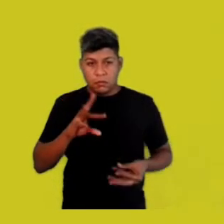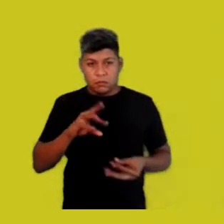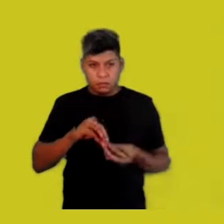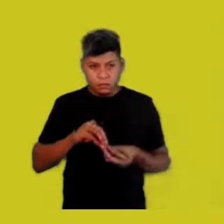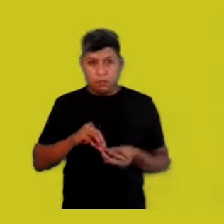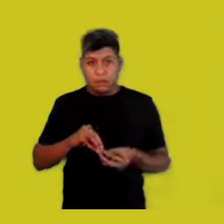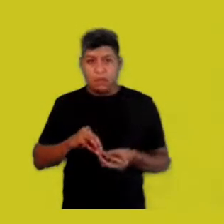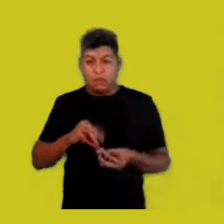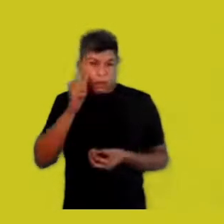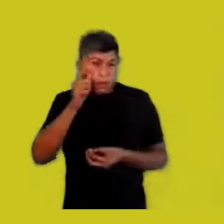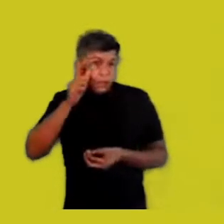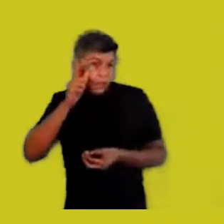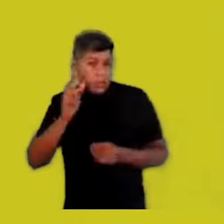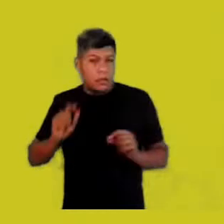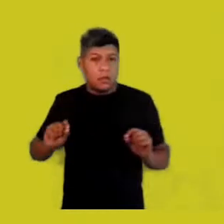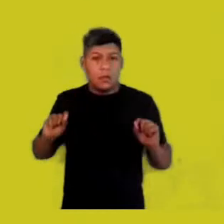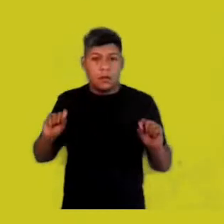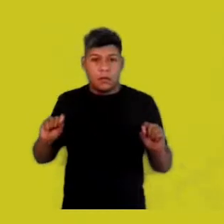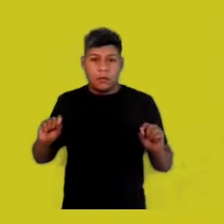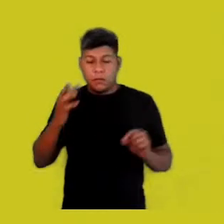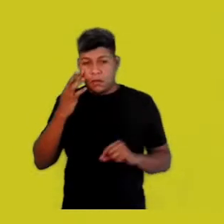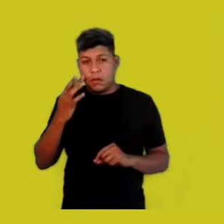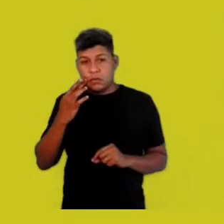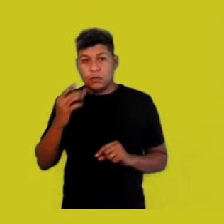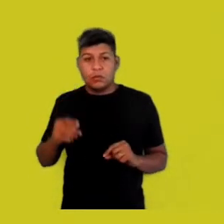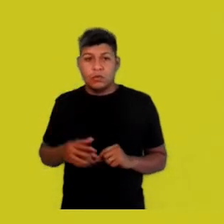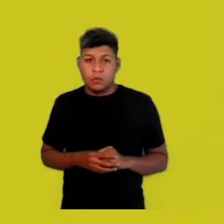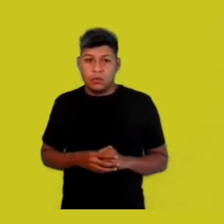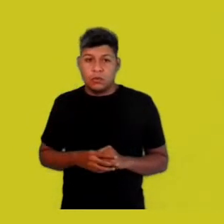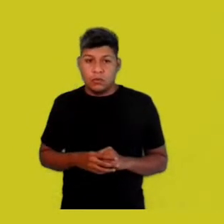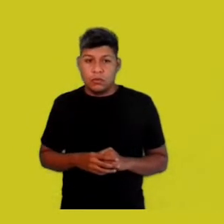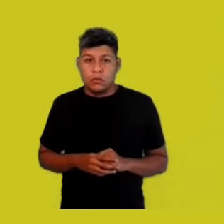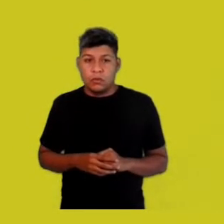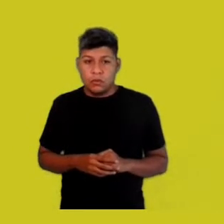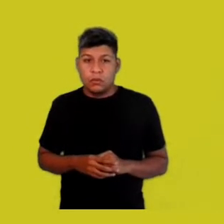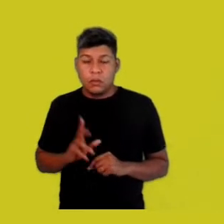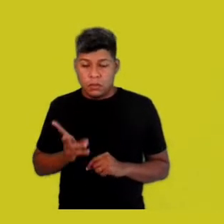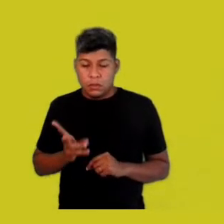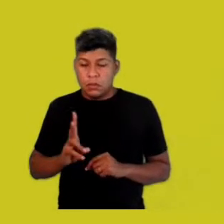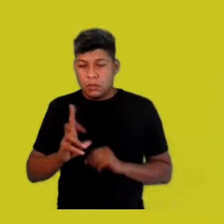that I think was presented all the time in these yards,